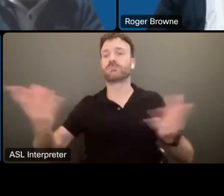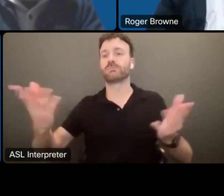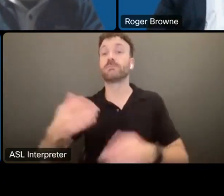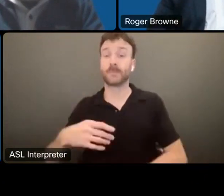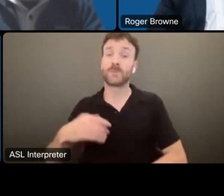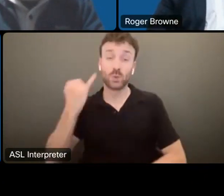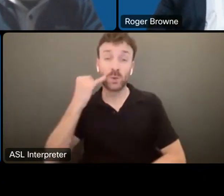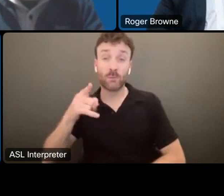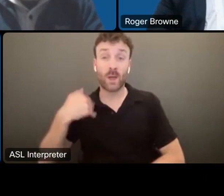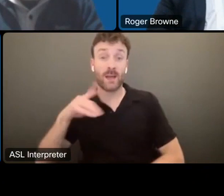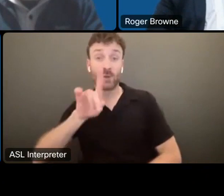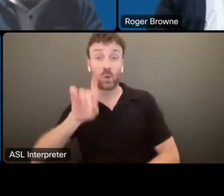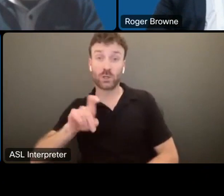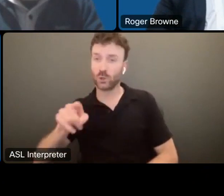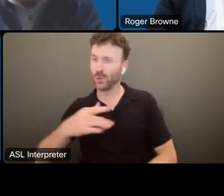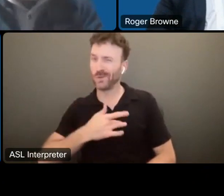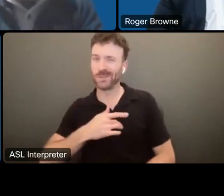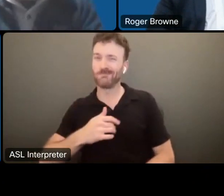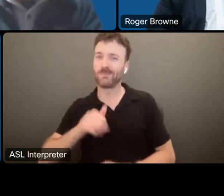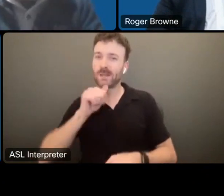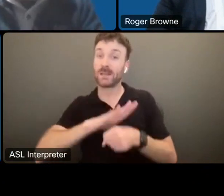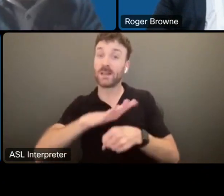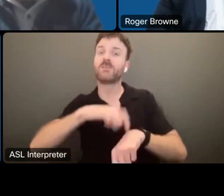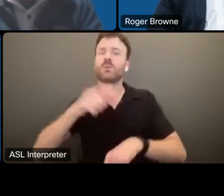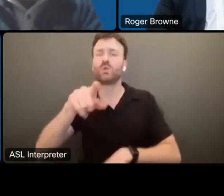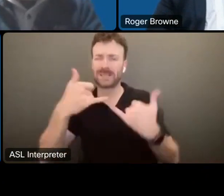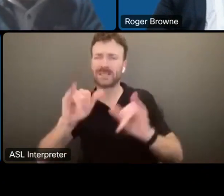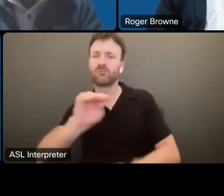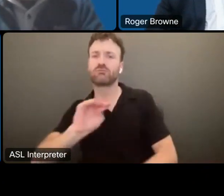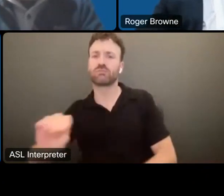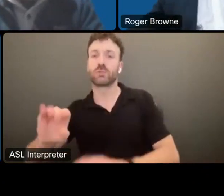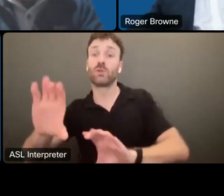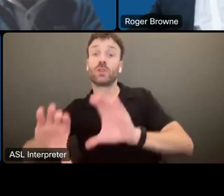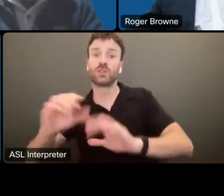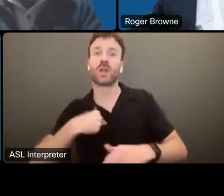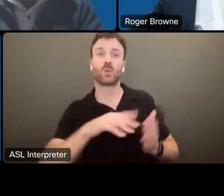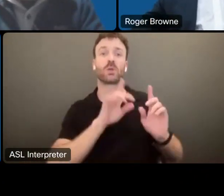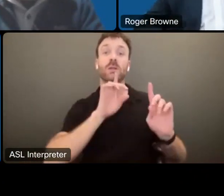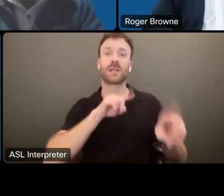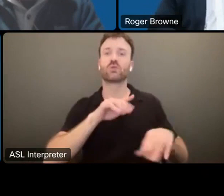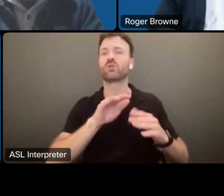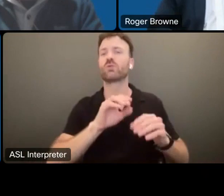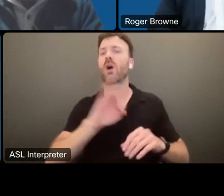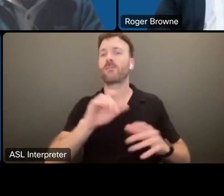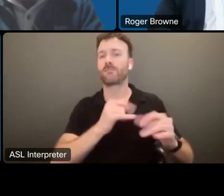If you have a question you don't think we'll have time to get to, you can toss it in the chat box and we'll address it later offline.